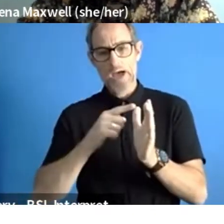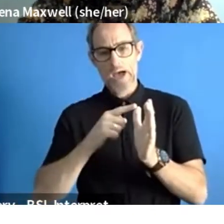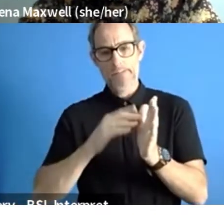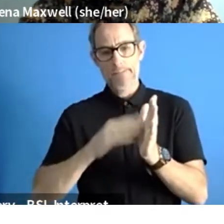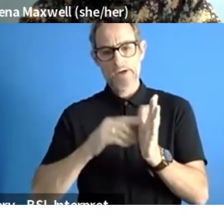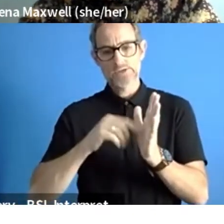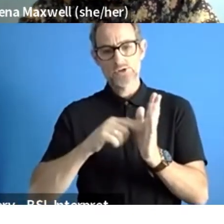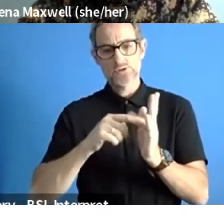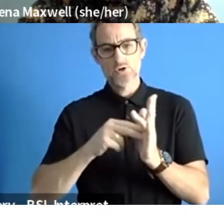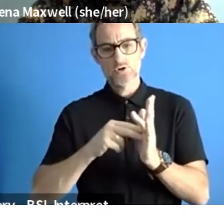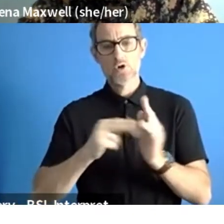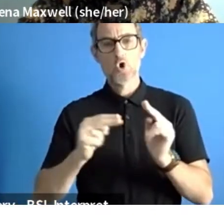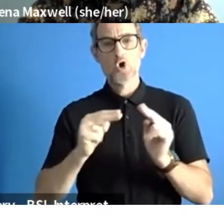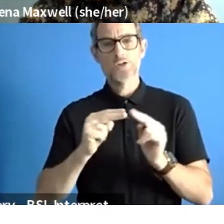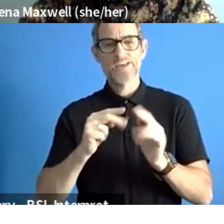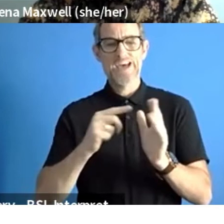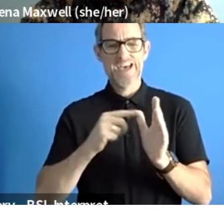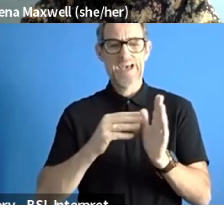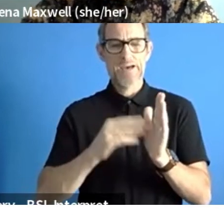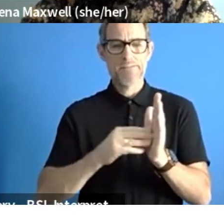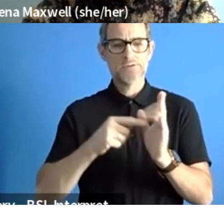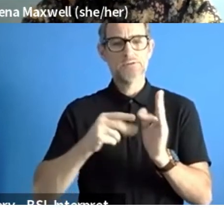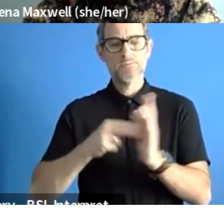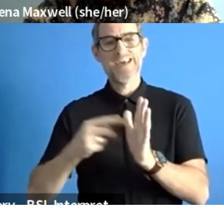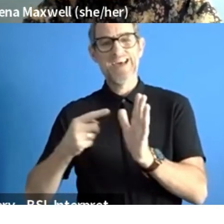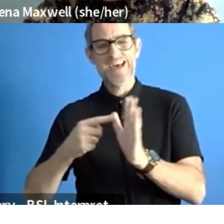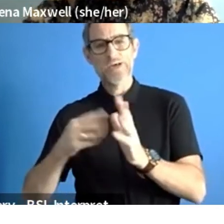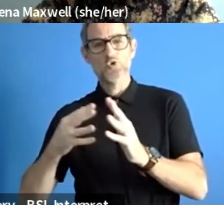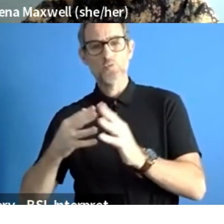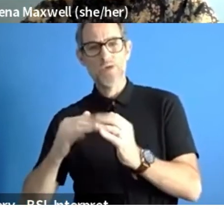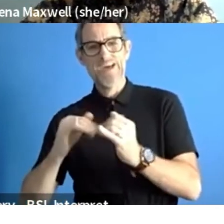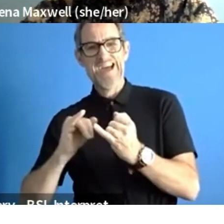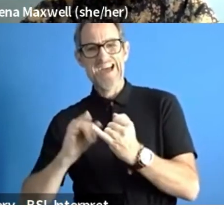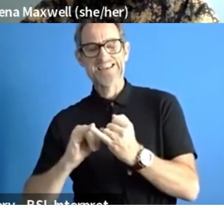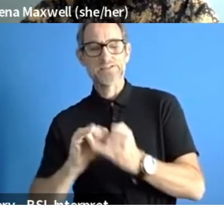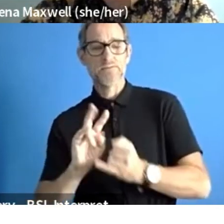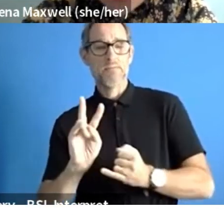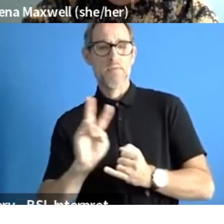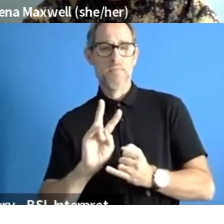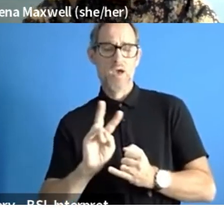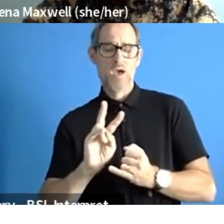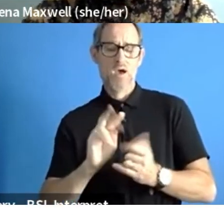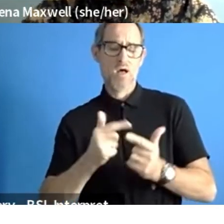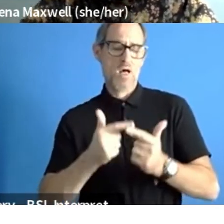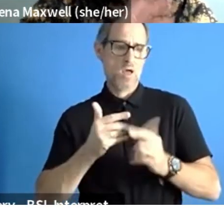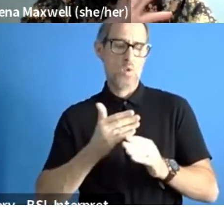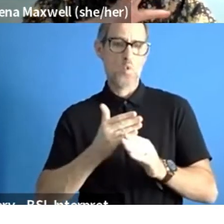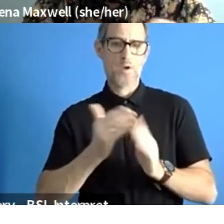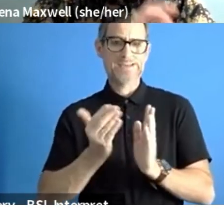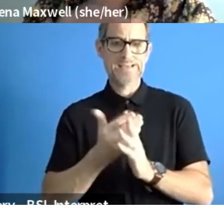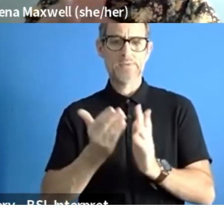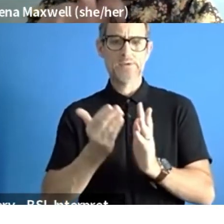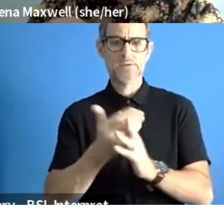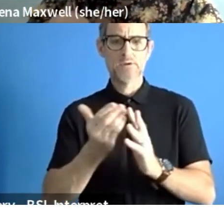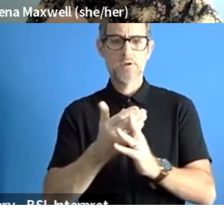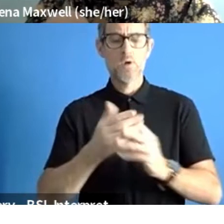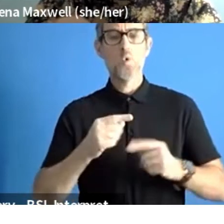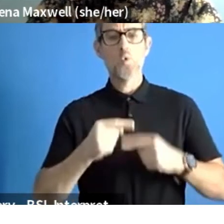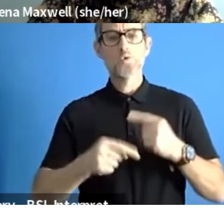Amazon and AWS is natively accessible. We combine that with a product that we